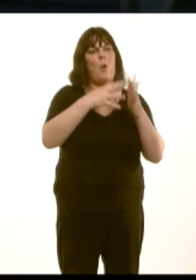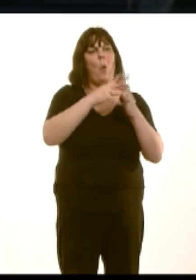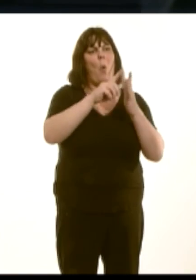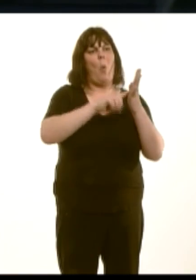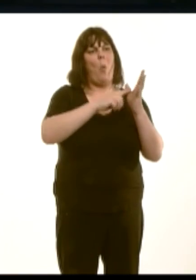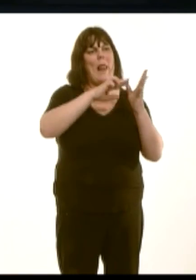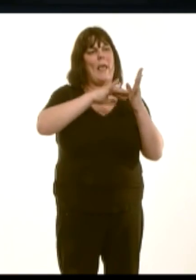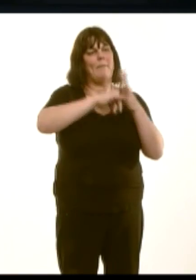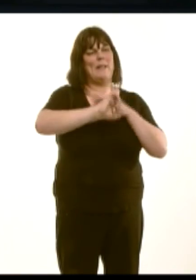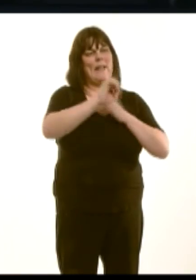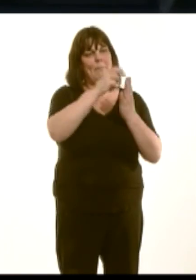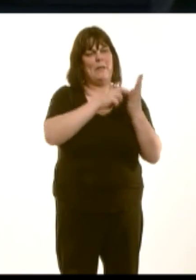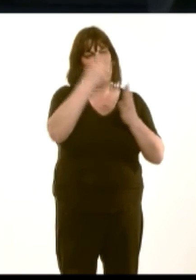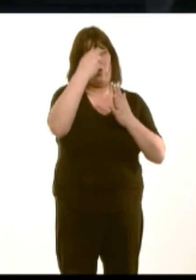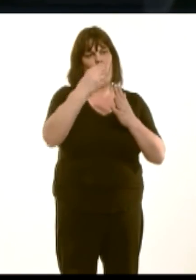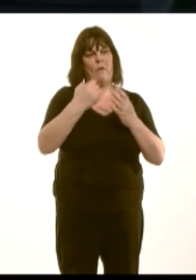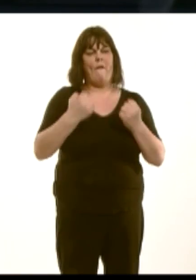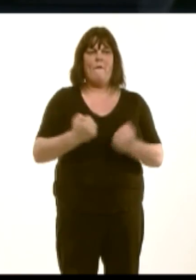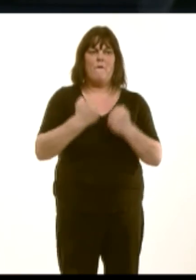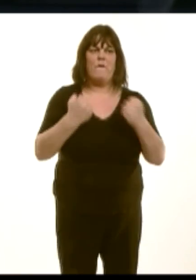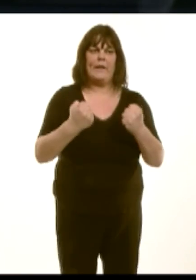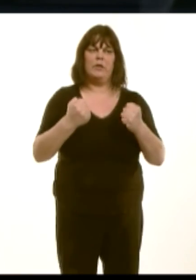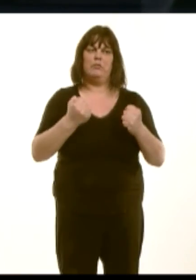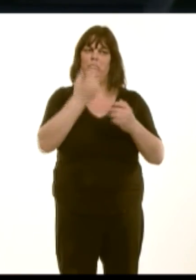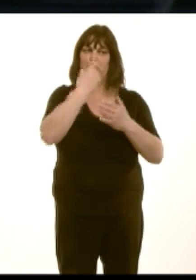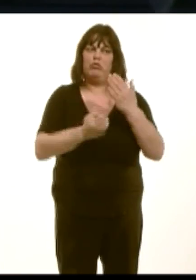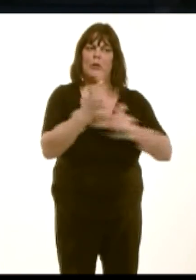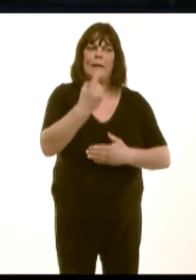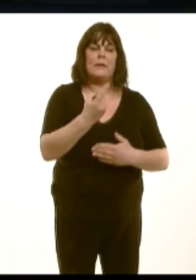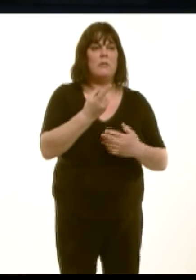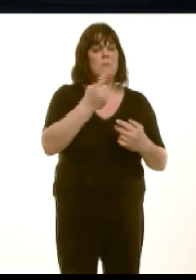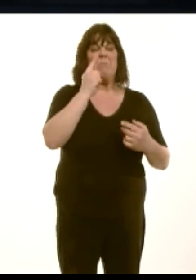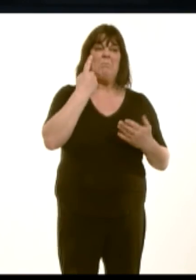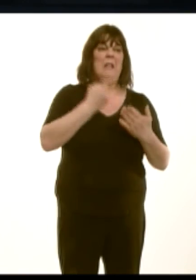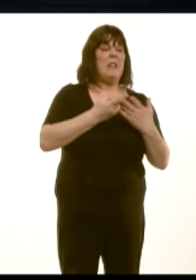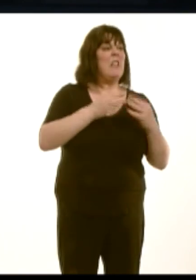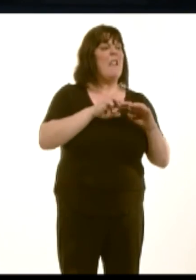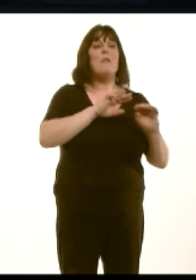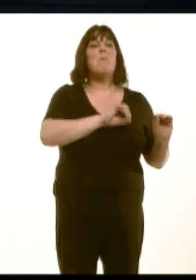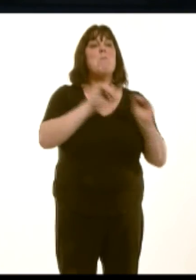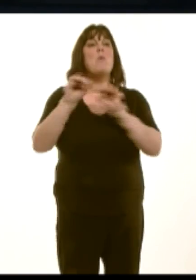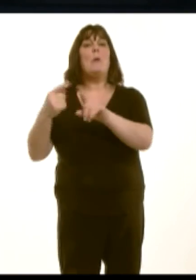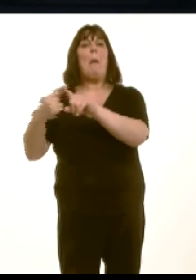Chanceí, who, if he moves to England, will actually receive the life-prolonging drugs that he requires.